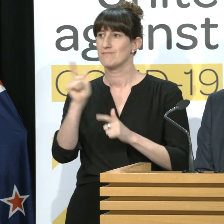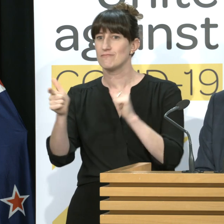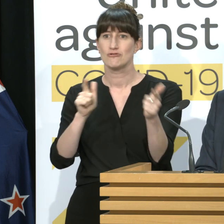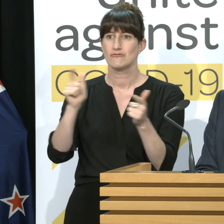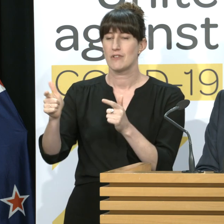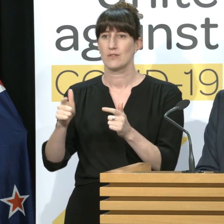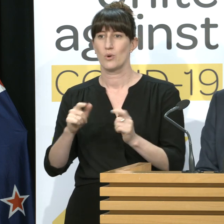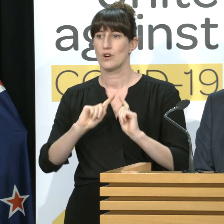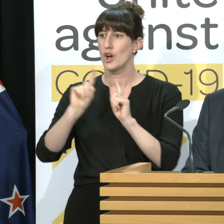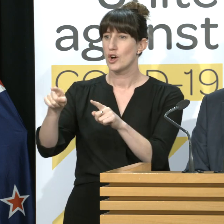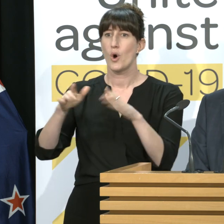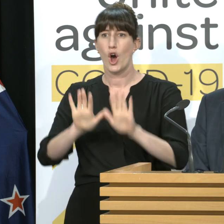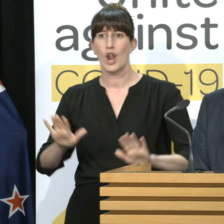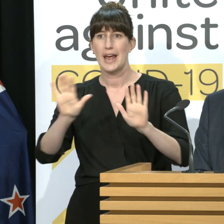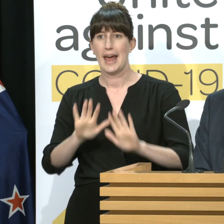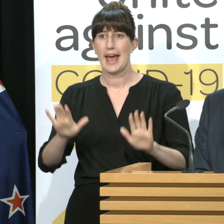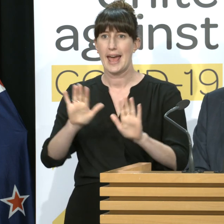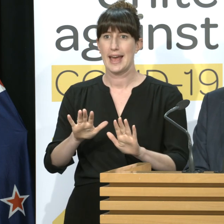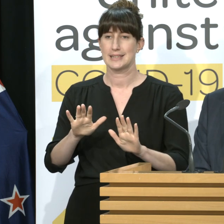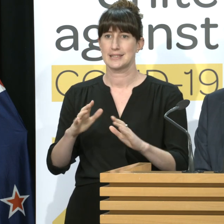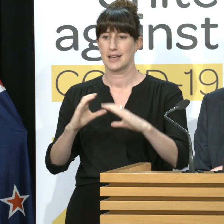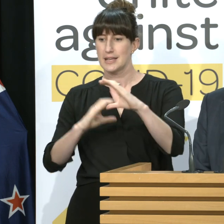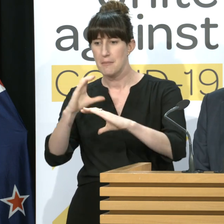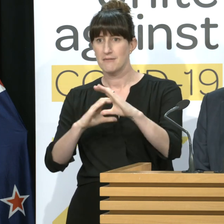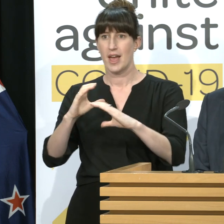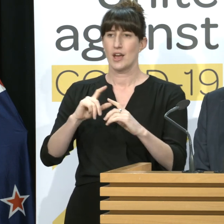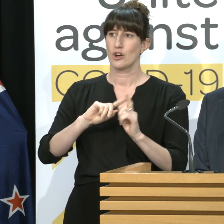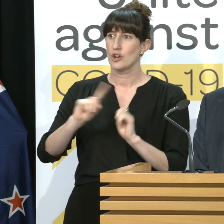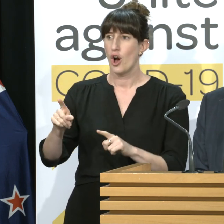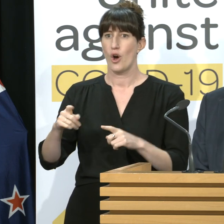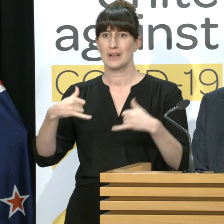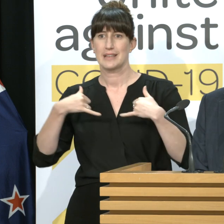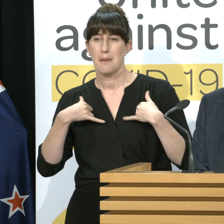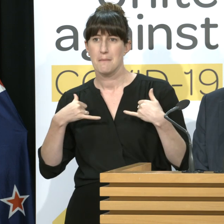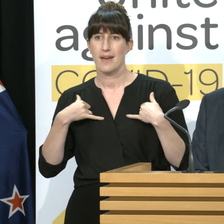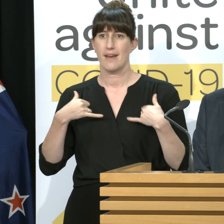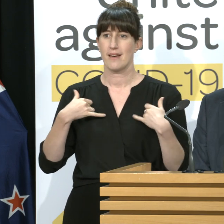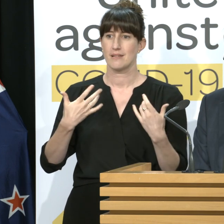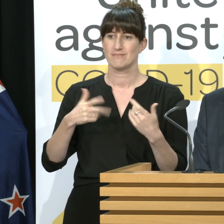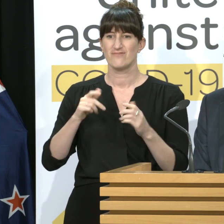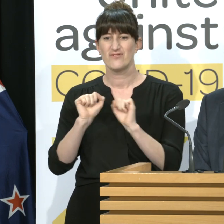And also camper vans, I understand-- by camping van. People will also be attending events and festivals